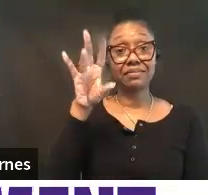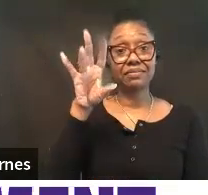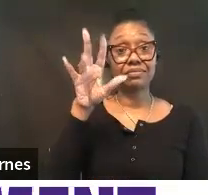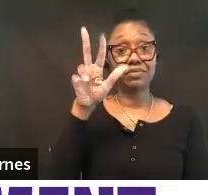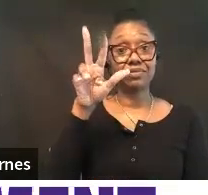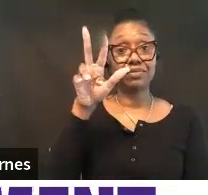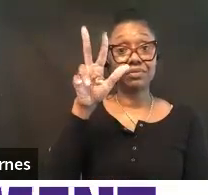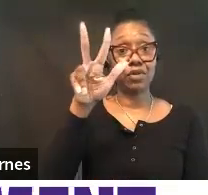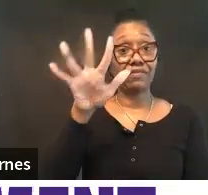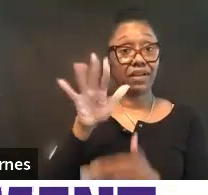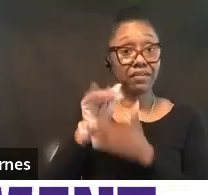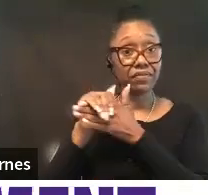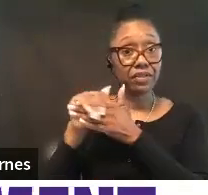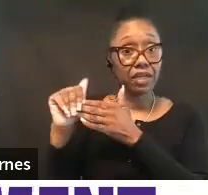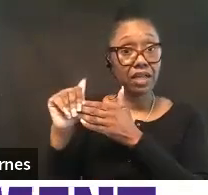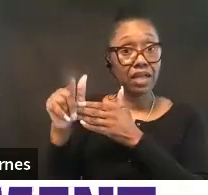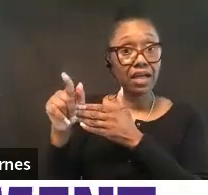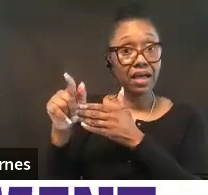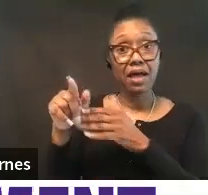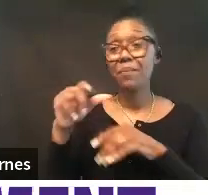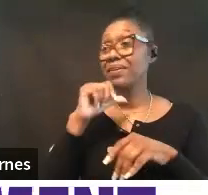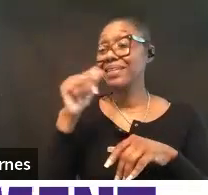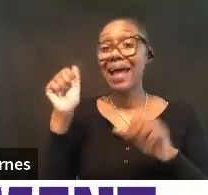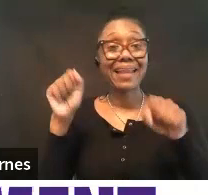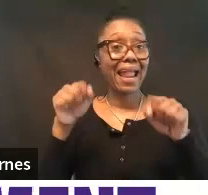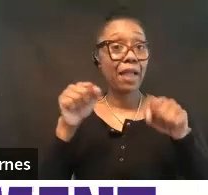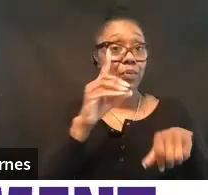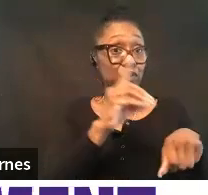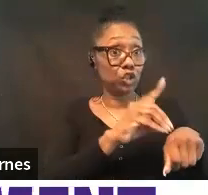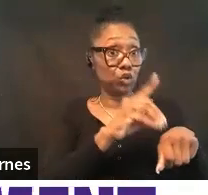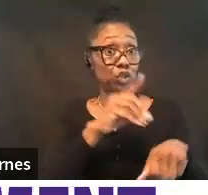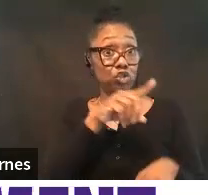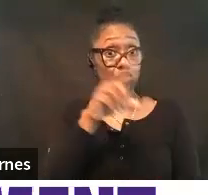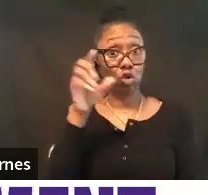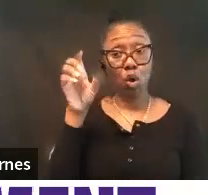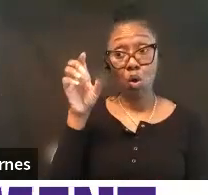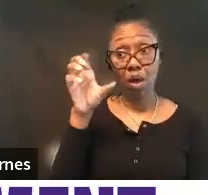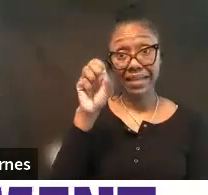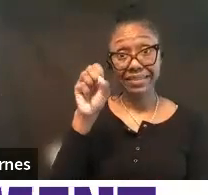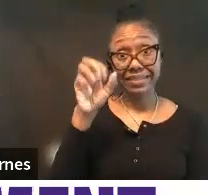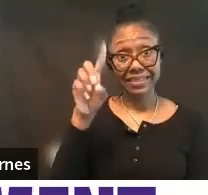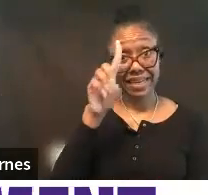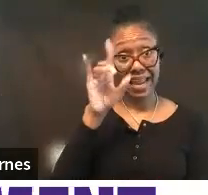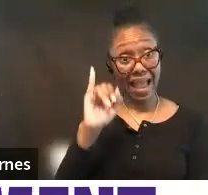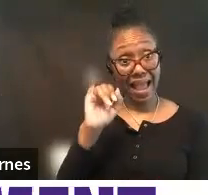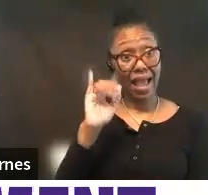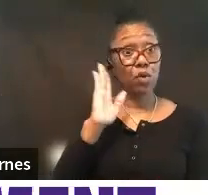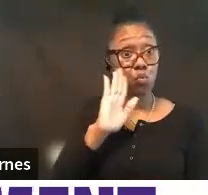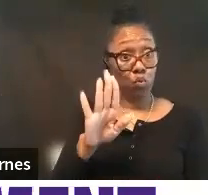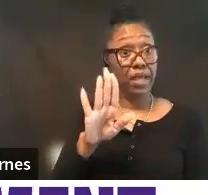Okay. So even if the person is getting paid the $1,735 because they are not able to perform the duty. SSDI would allow for 80% of the salary to be counted. Okay.